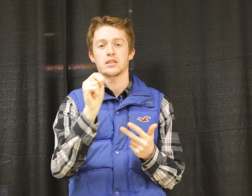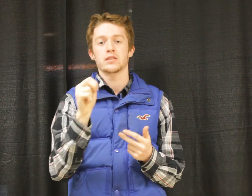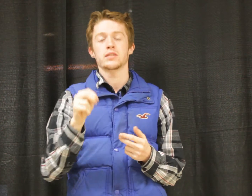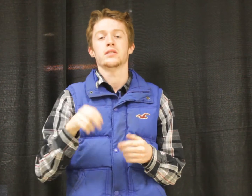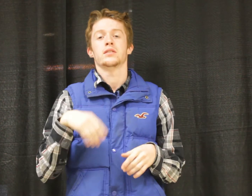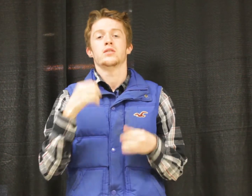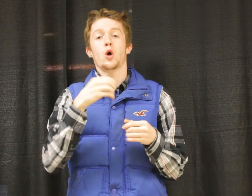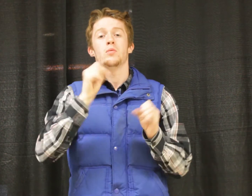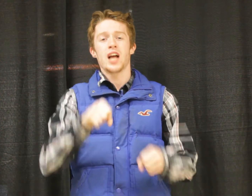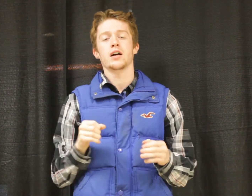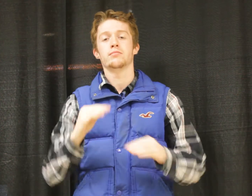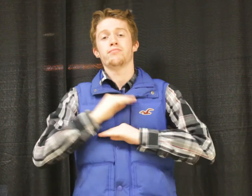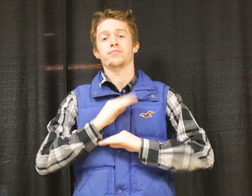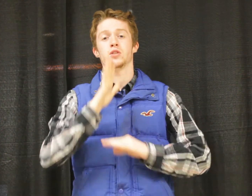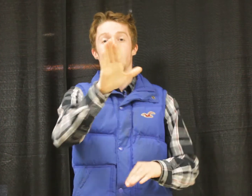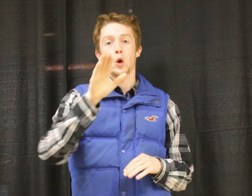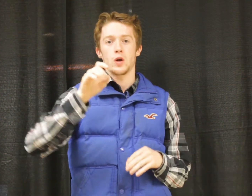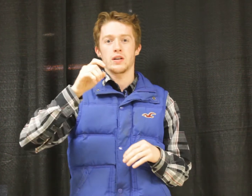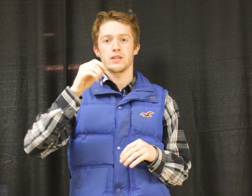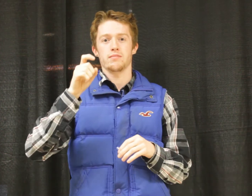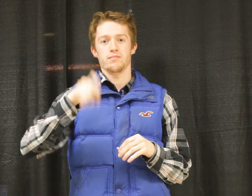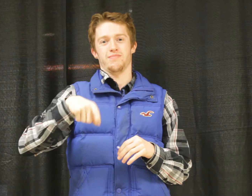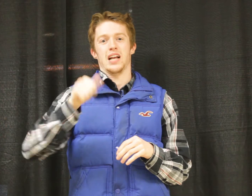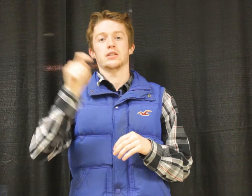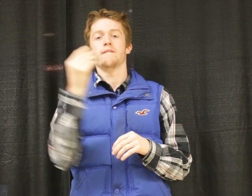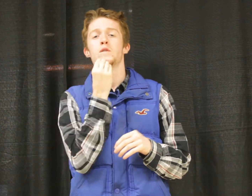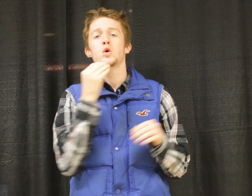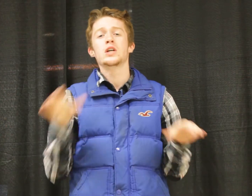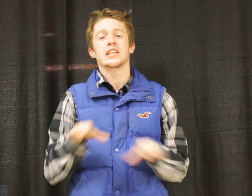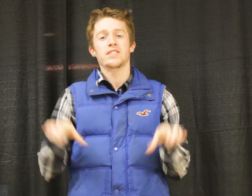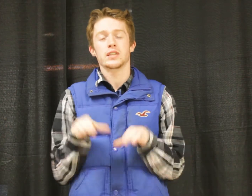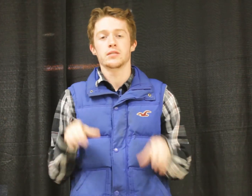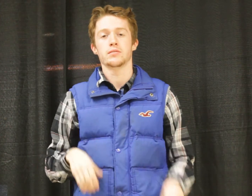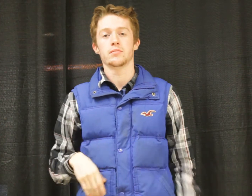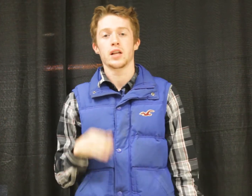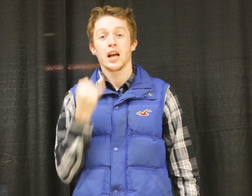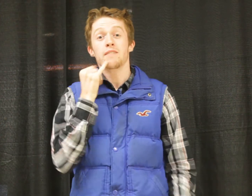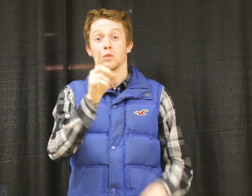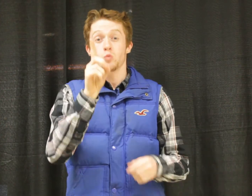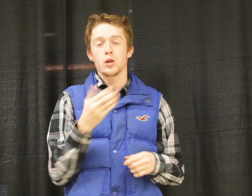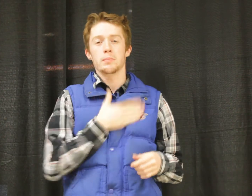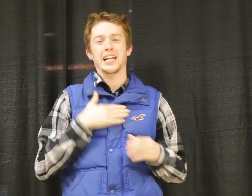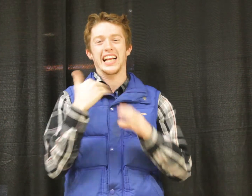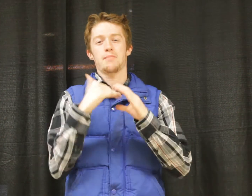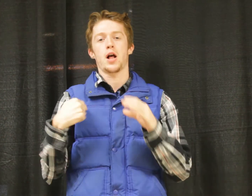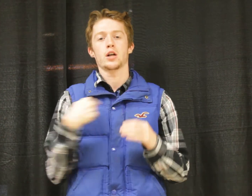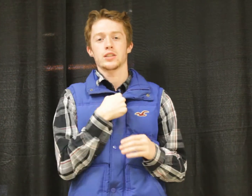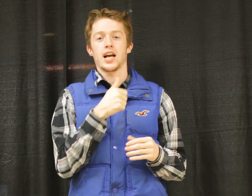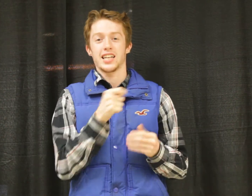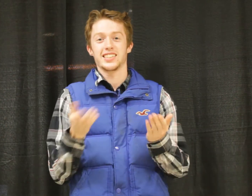so we can accommodate your needs when we have the food activity in the warm area of the rink. If you do have any special dietary needs, please email us at